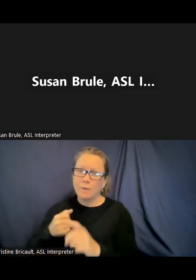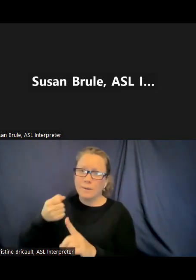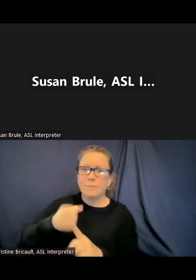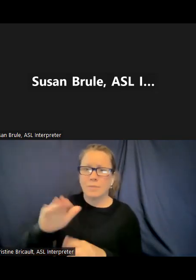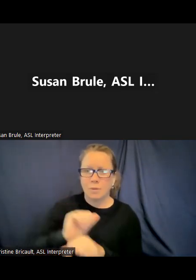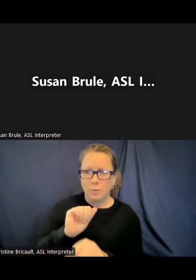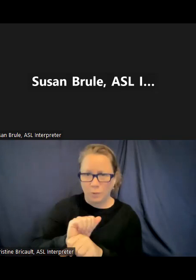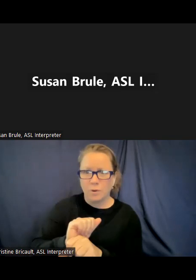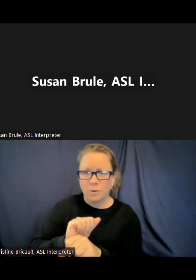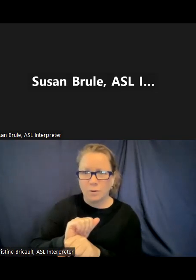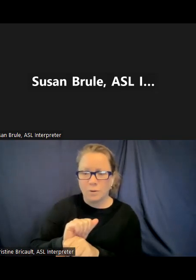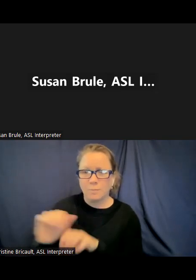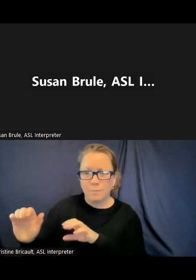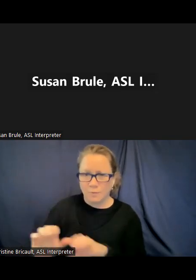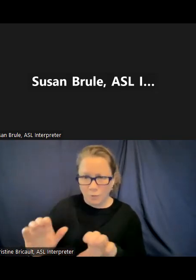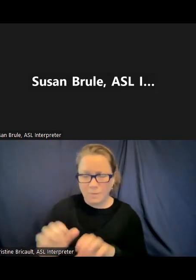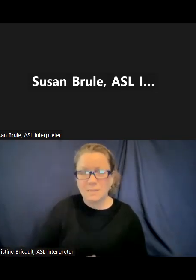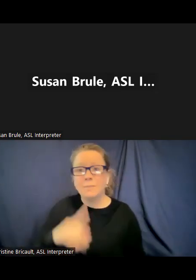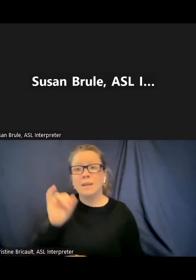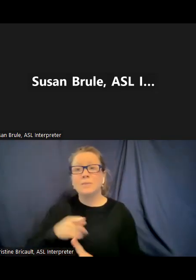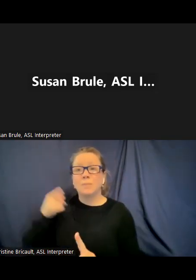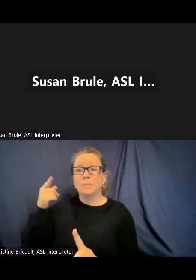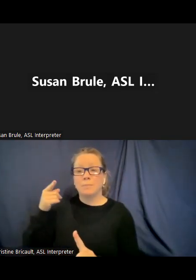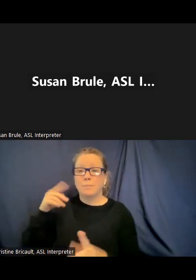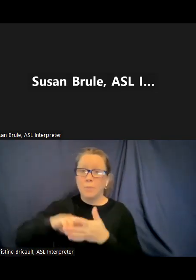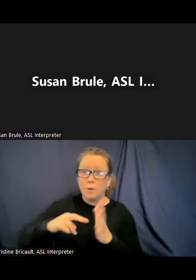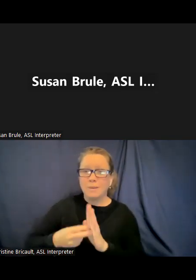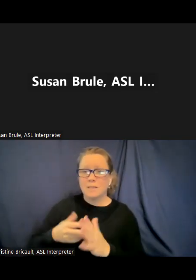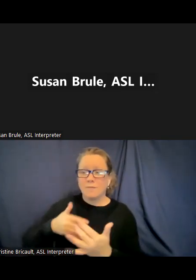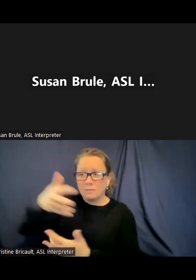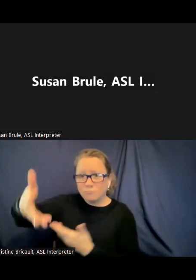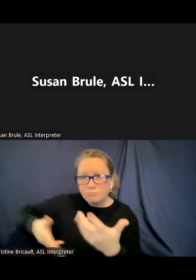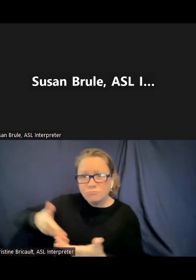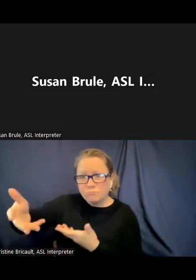Because the purpose of the interactive process is to sort of find that match